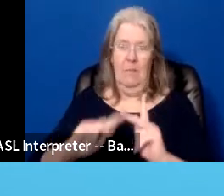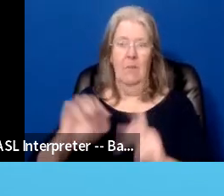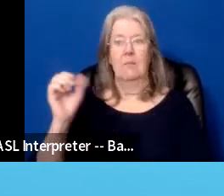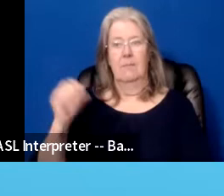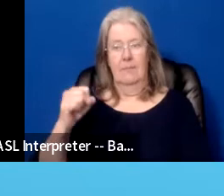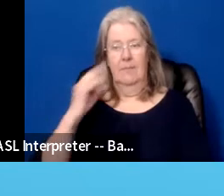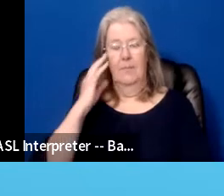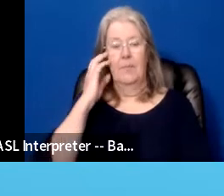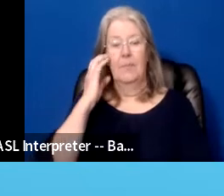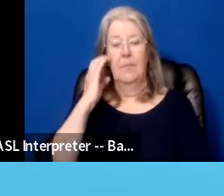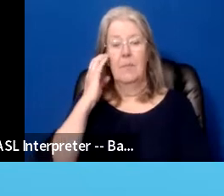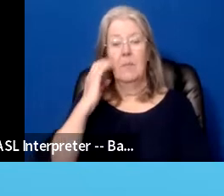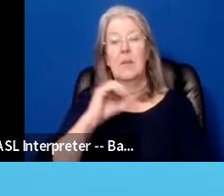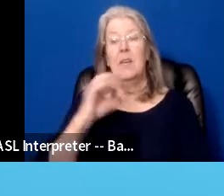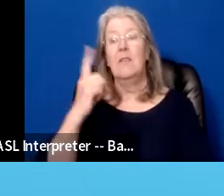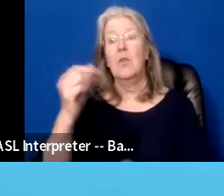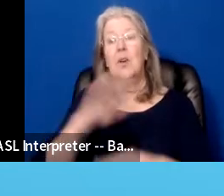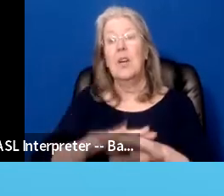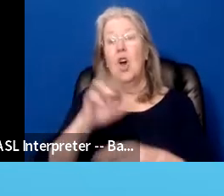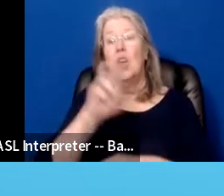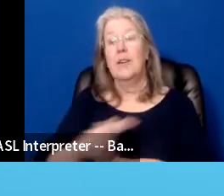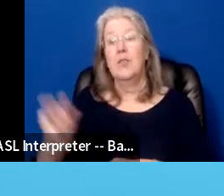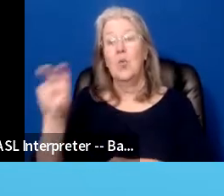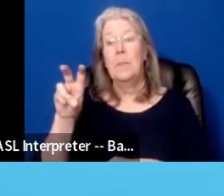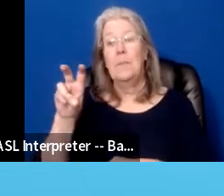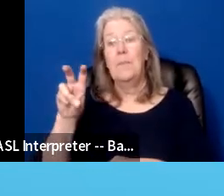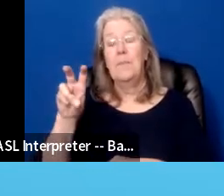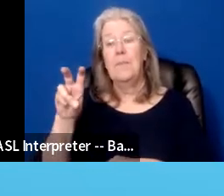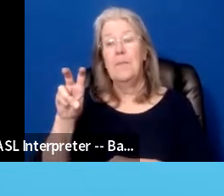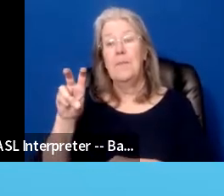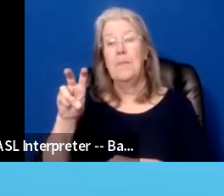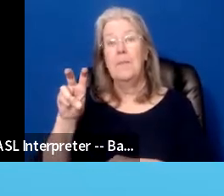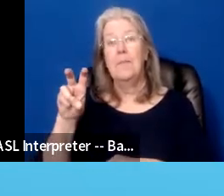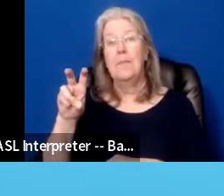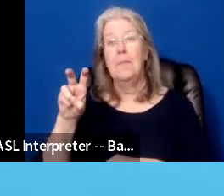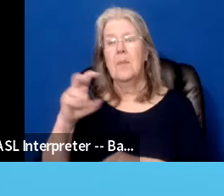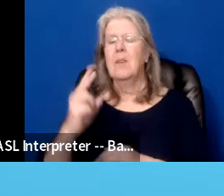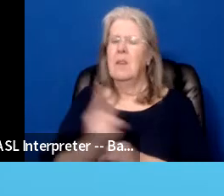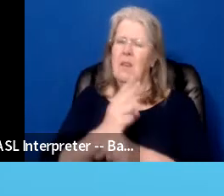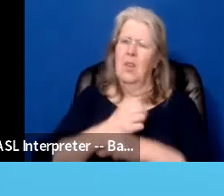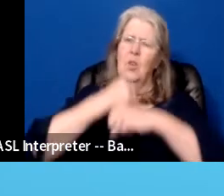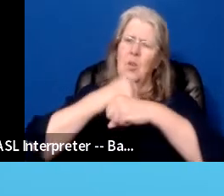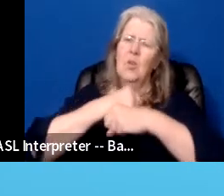Again, I think that if you're going on a trip, then you can use protections to make sure that